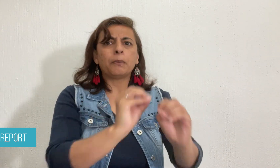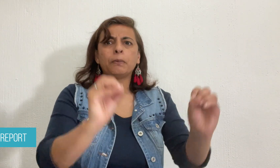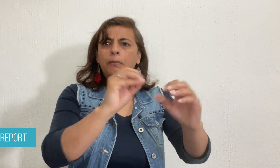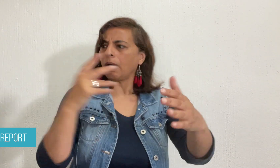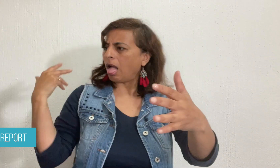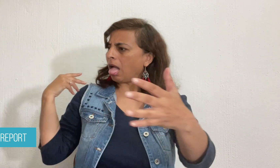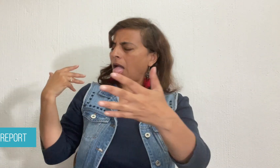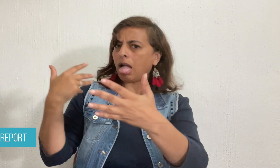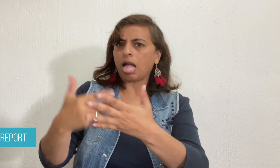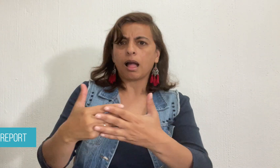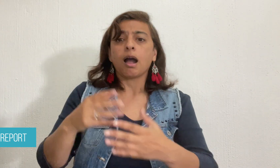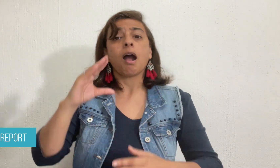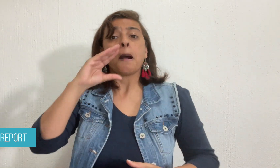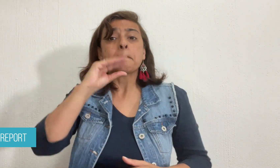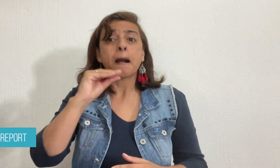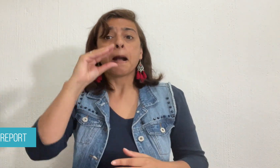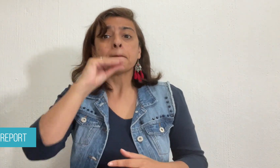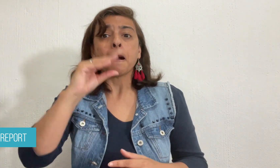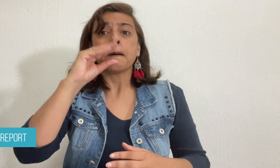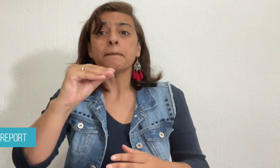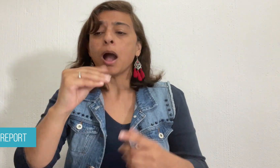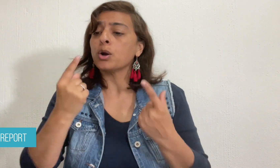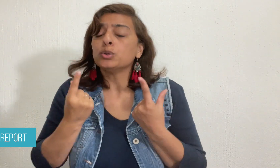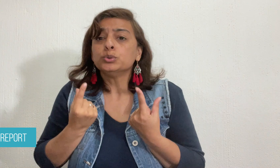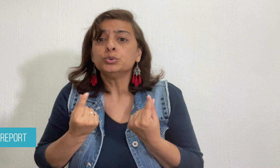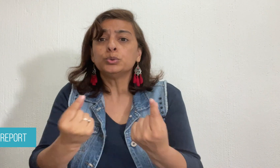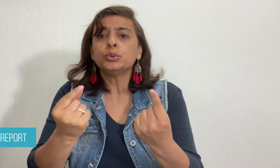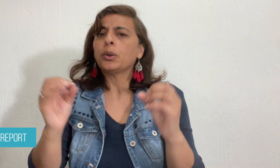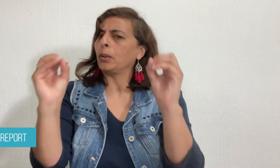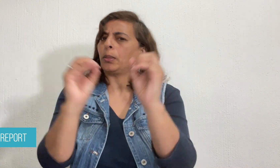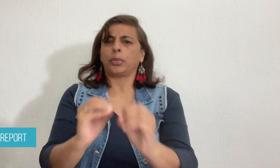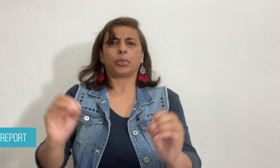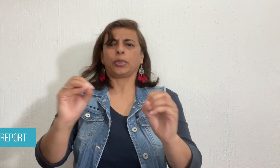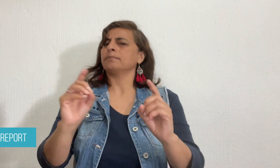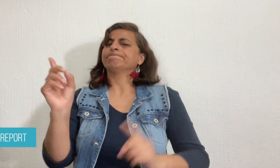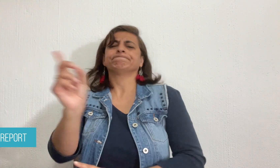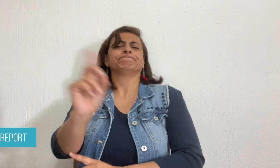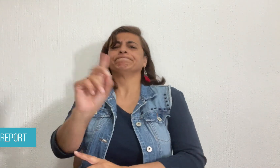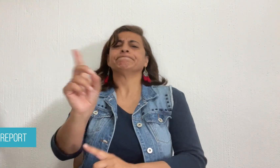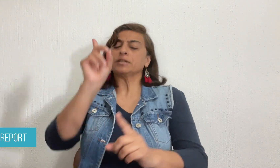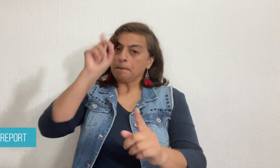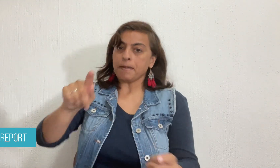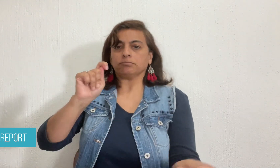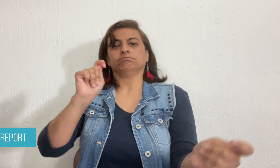interpreters and that secondary schools will be established,